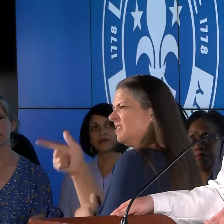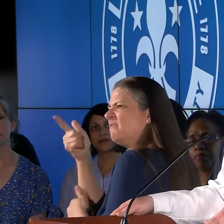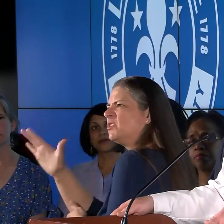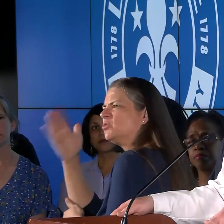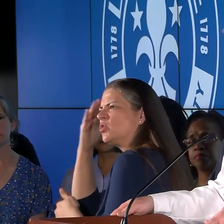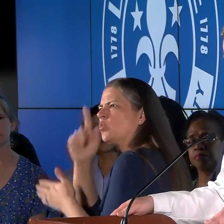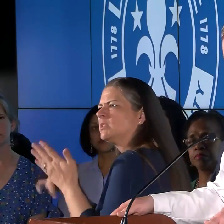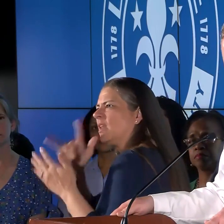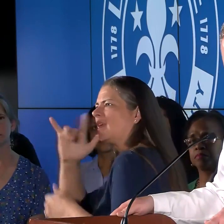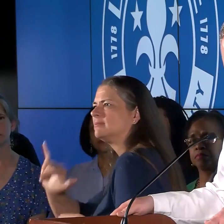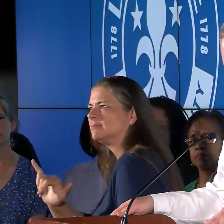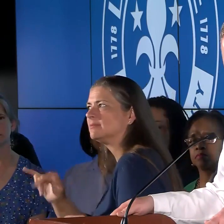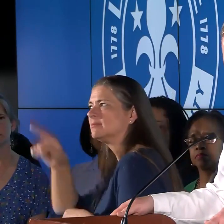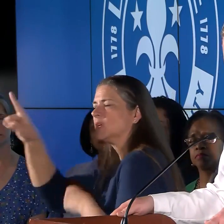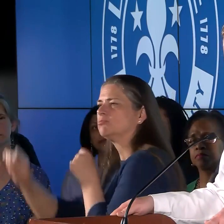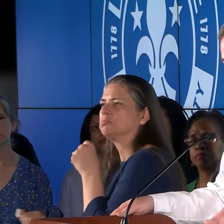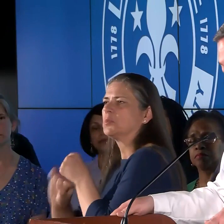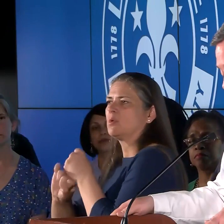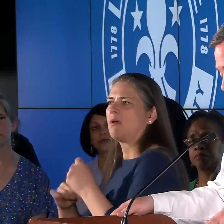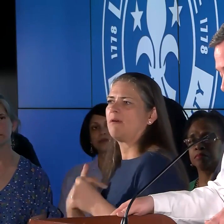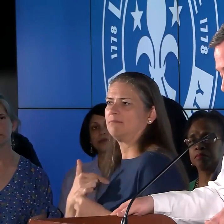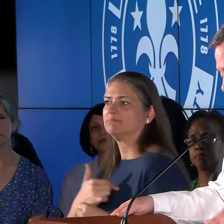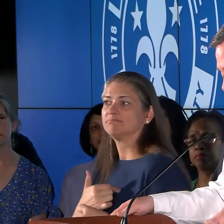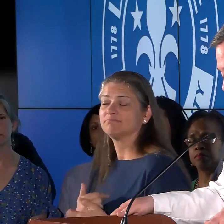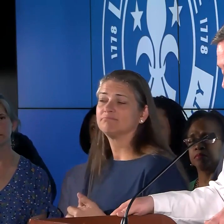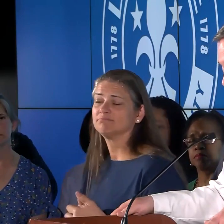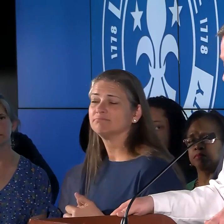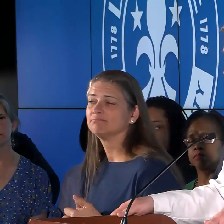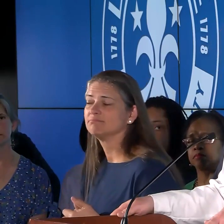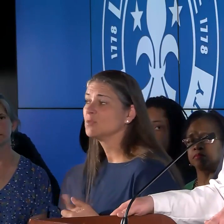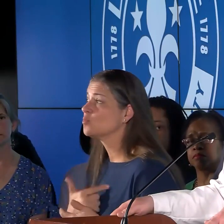and will be with us because as again, we are all the civilians.